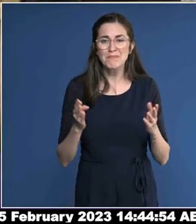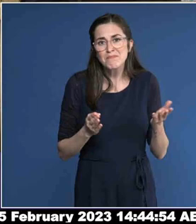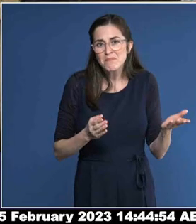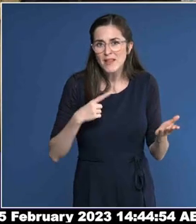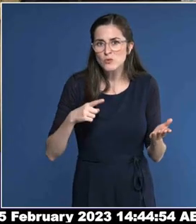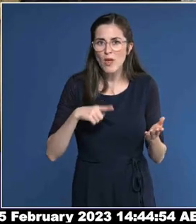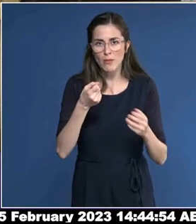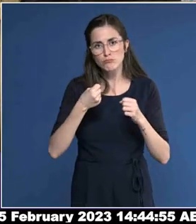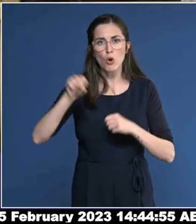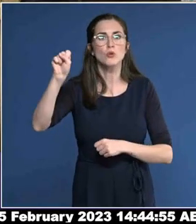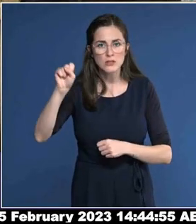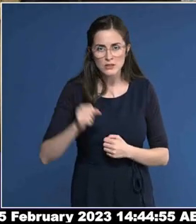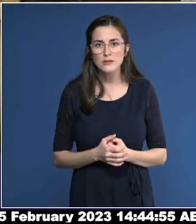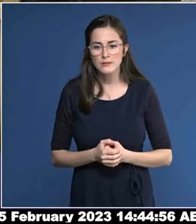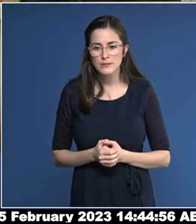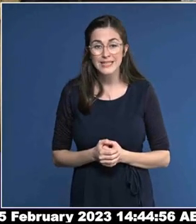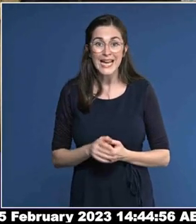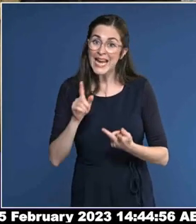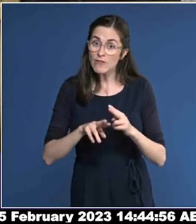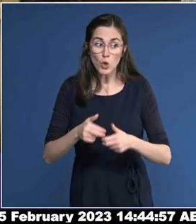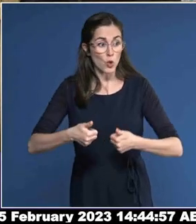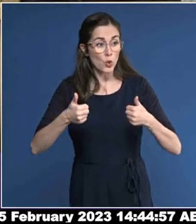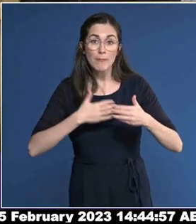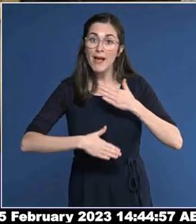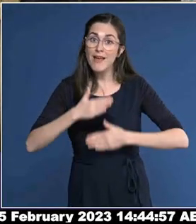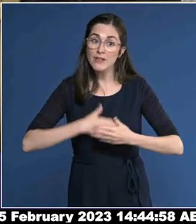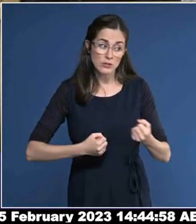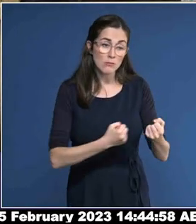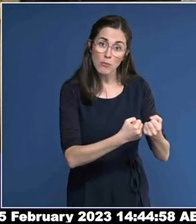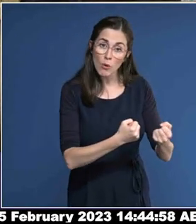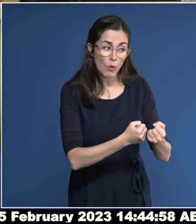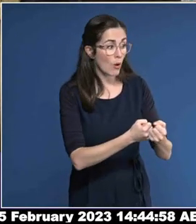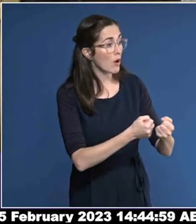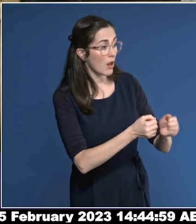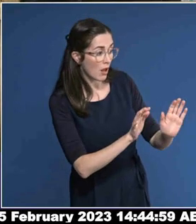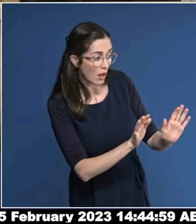we do know with excellent behaviour support strategies, occupational violence then becomes less.